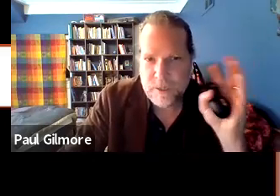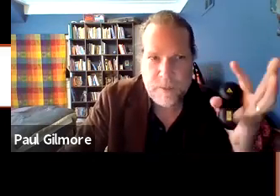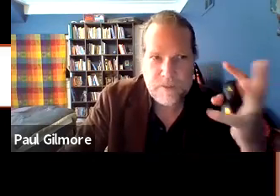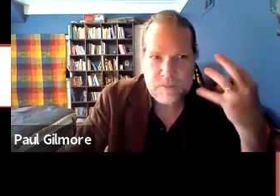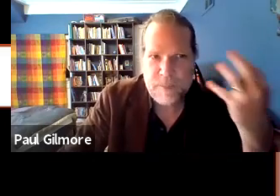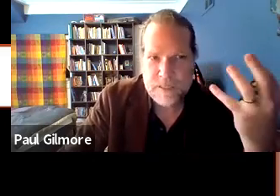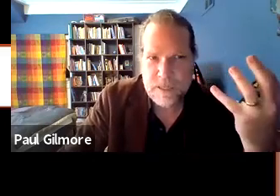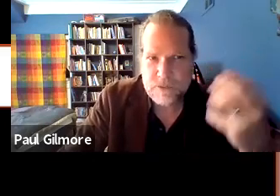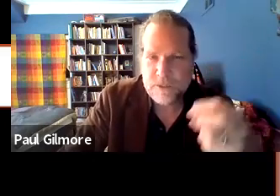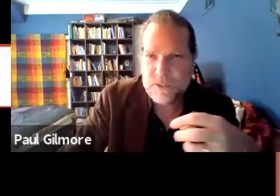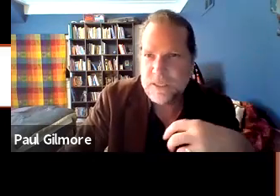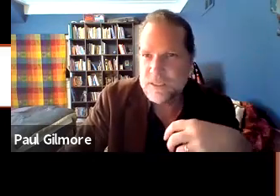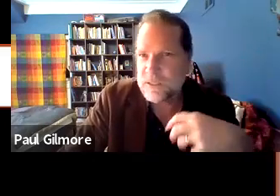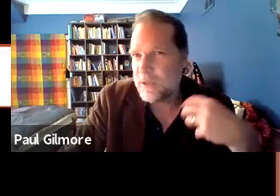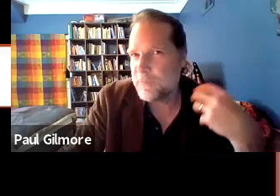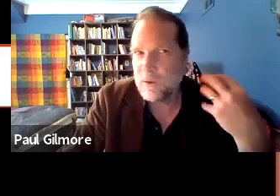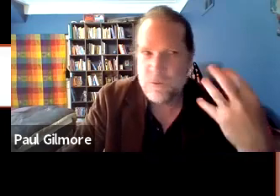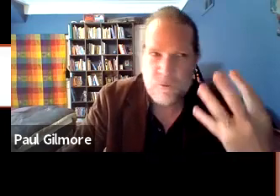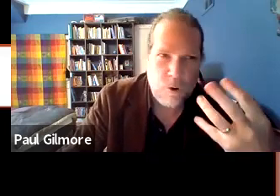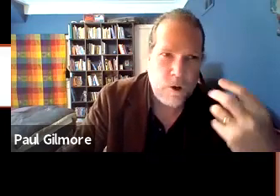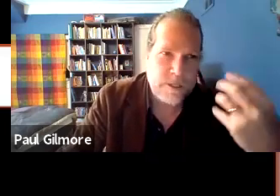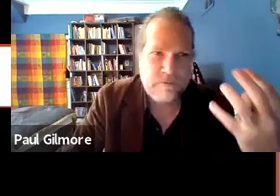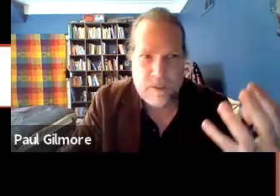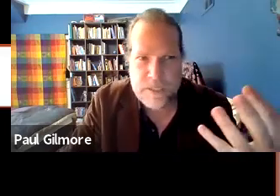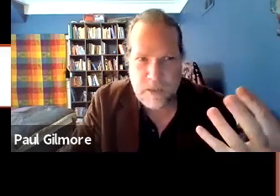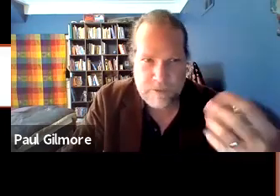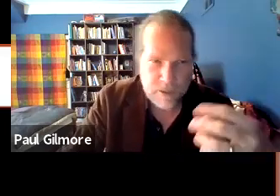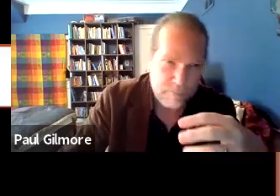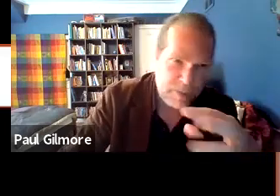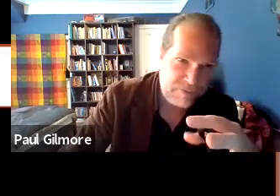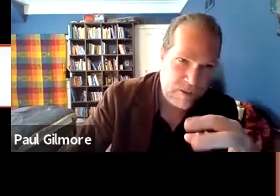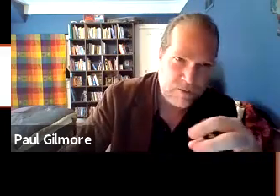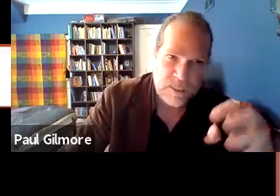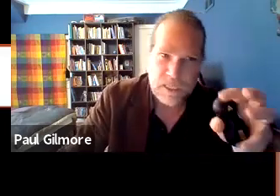hear about these big industrial cities, you know, New York and Philadelphia, Buffalo and